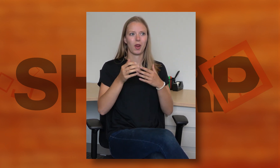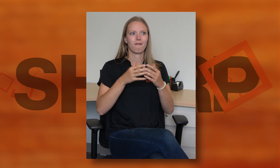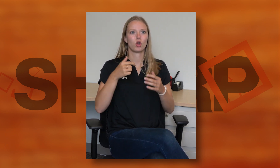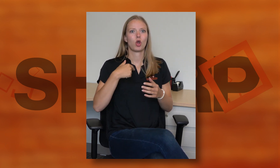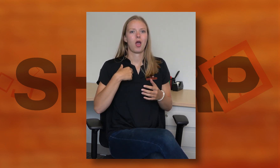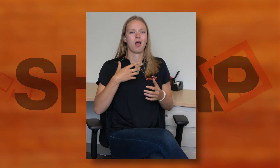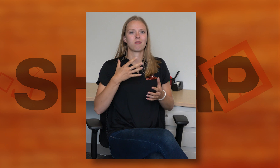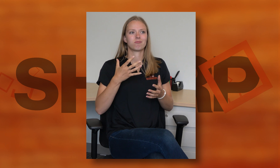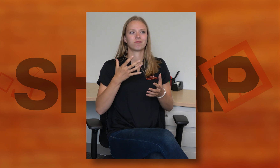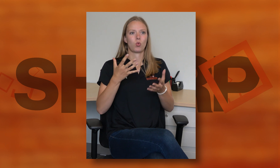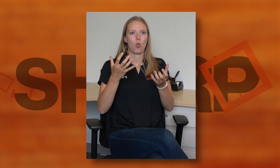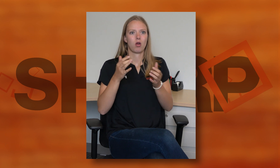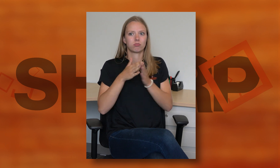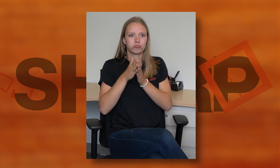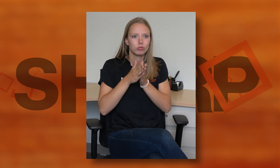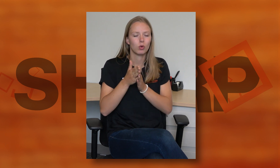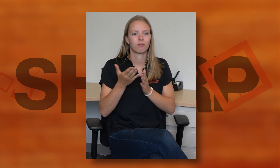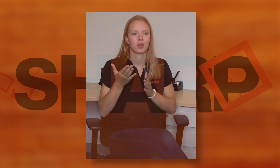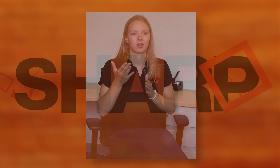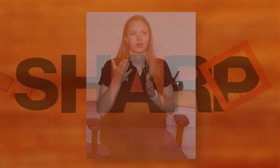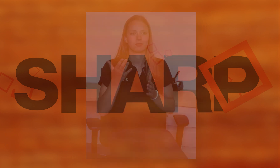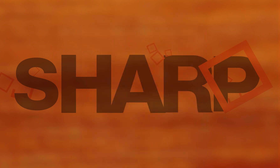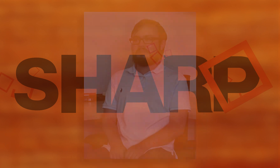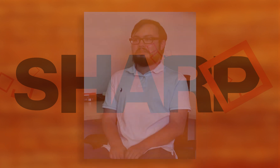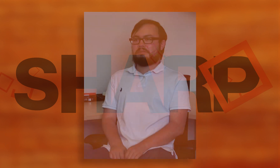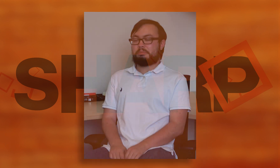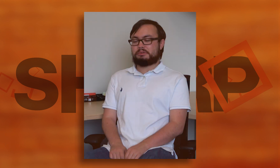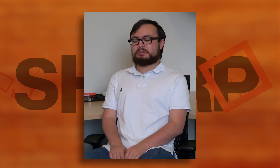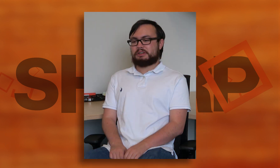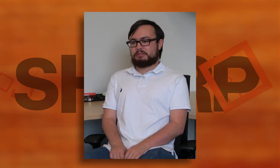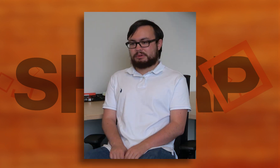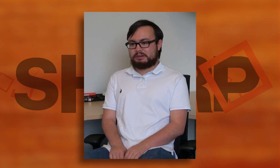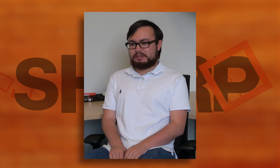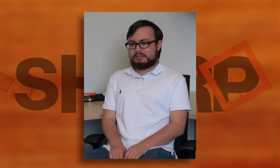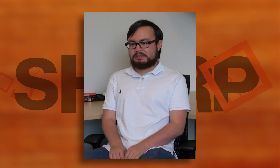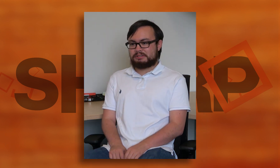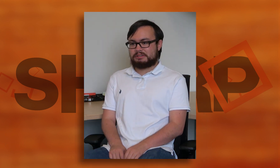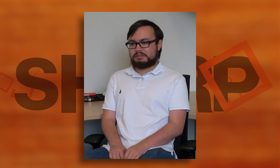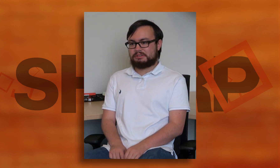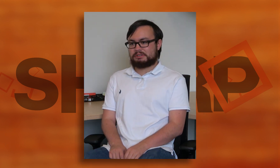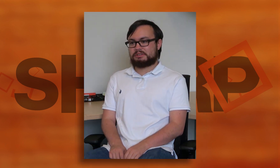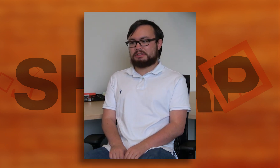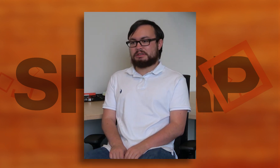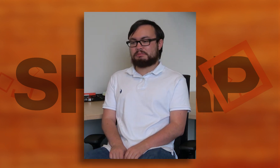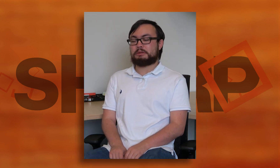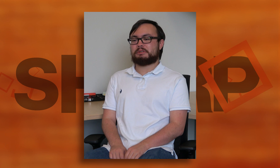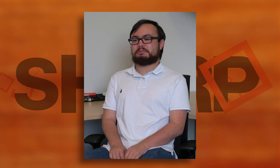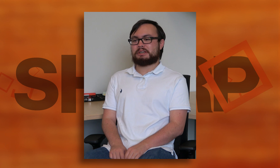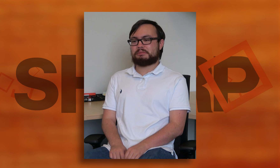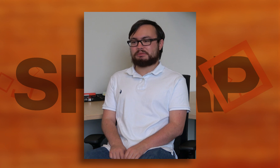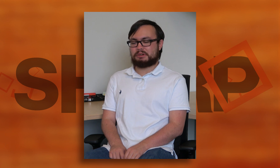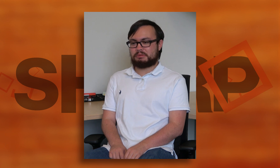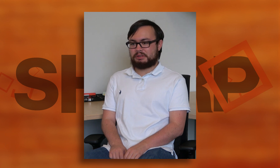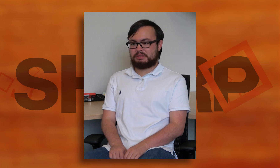whatever I feel motivated to do. Aiden: My personal favorite part is just the people I've been able to work with.